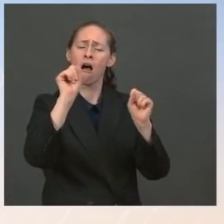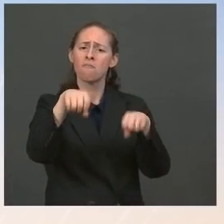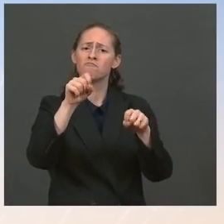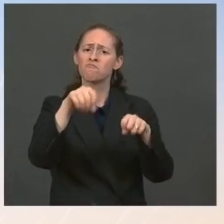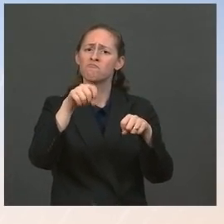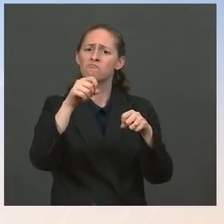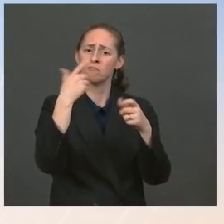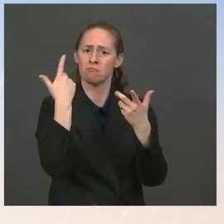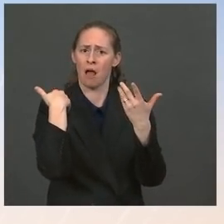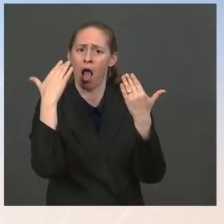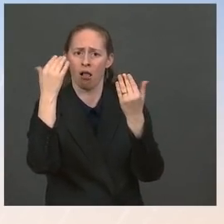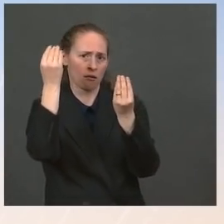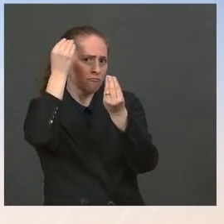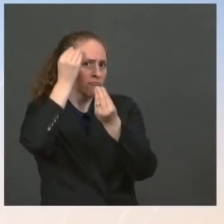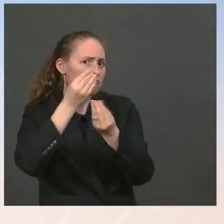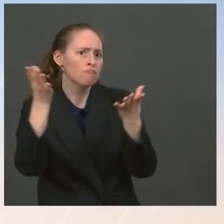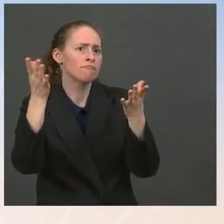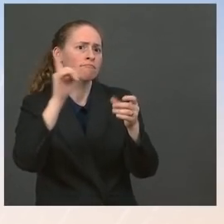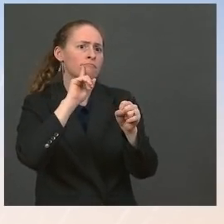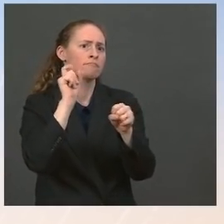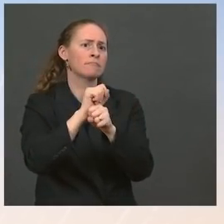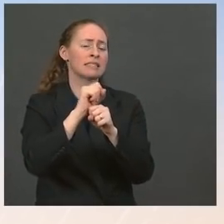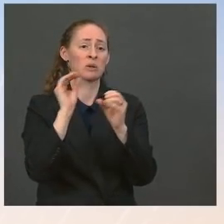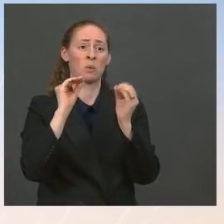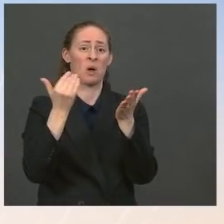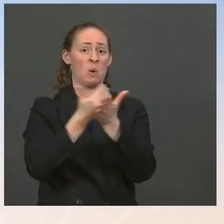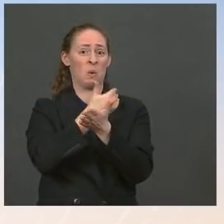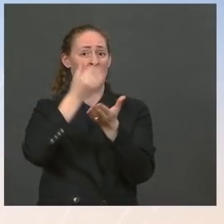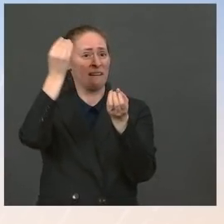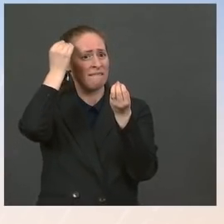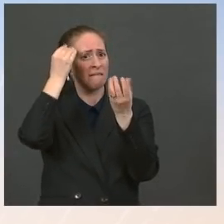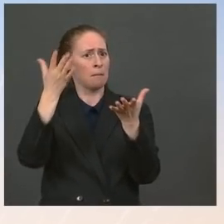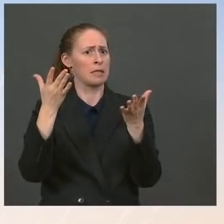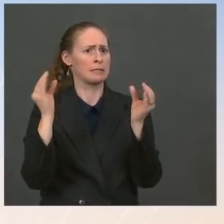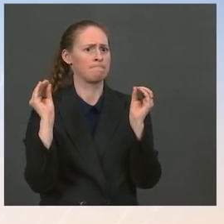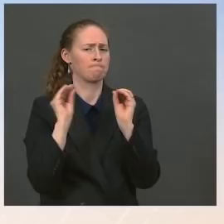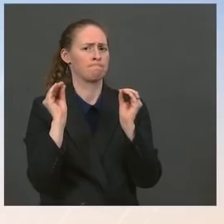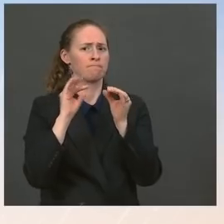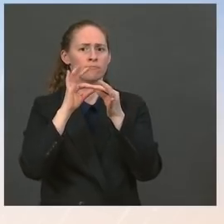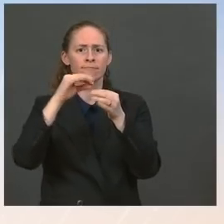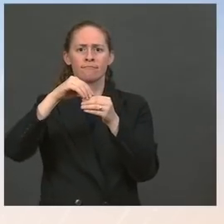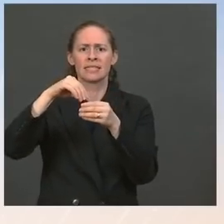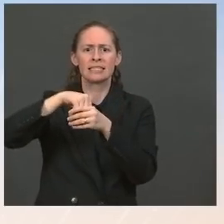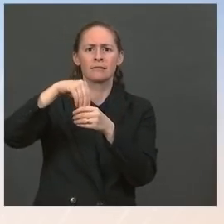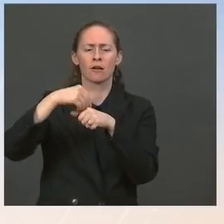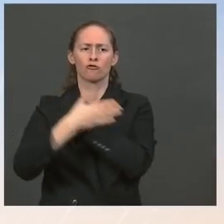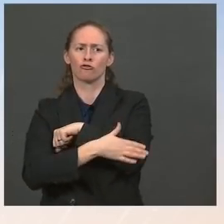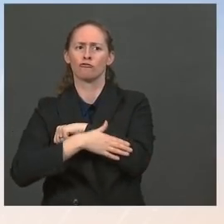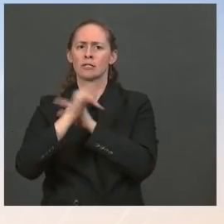So, I don't have anything more to share on the domestic travel. The Press: And separate topic -- Ms. Jean-Pierre: Yeah. The Press: Before his foreign trip,